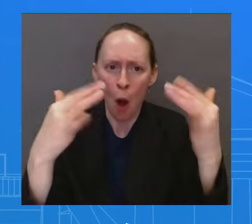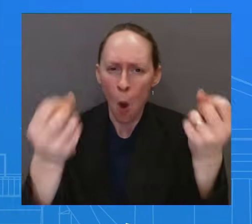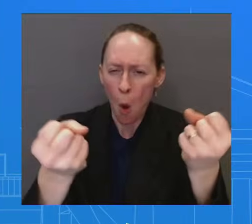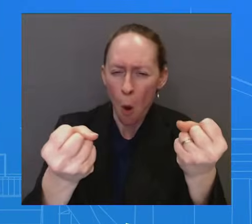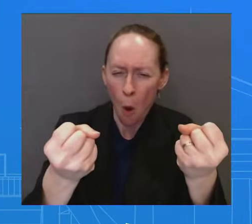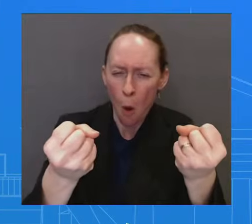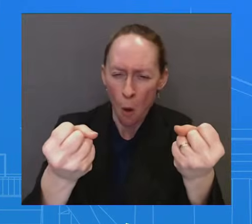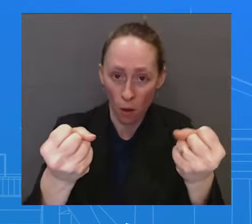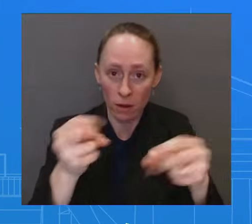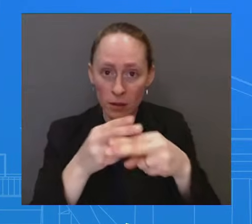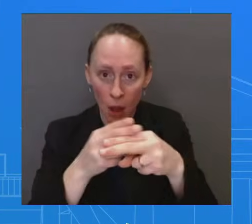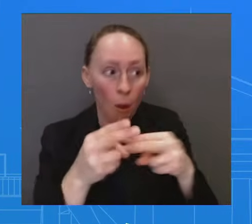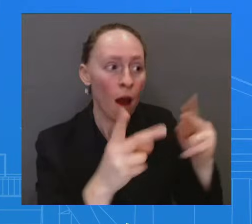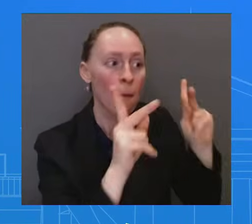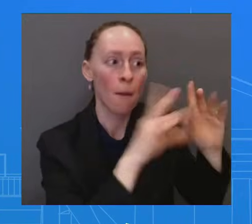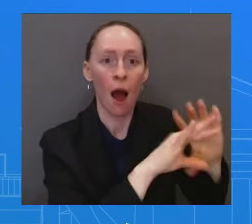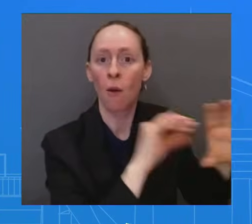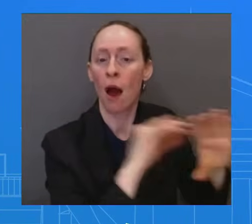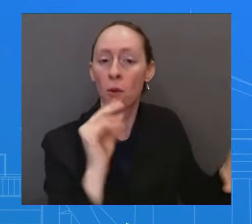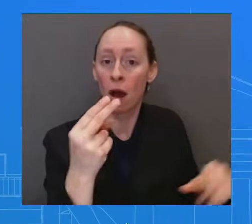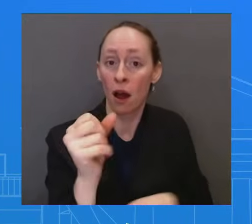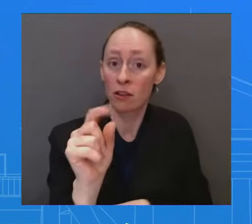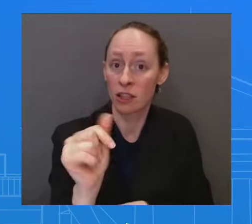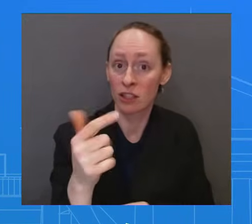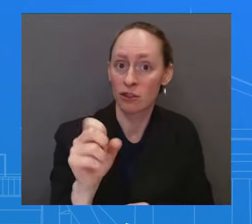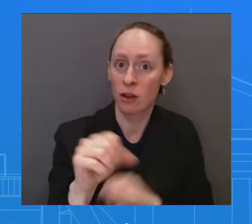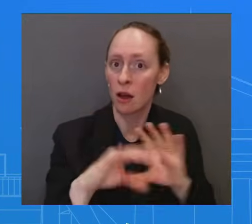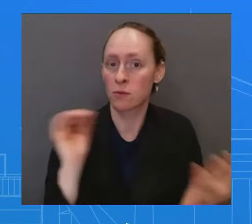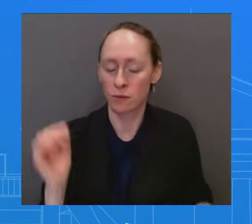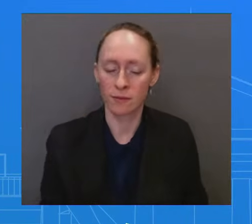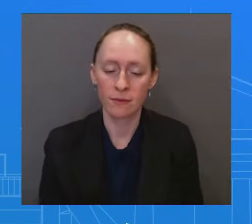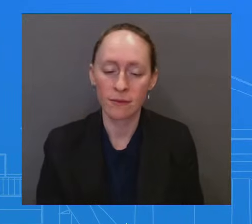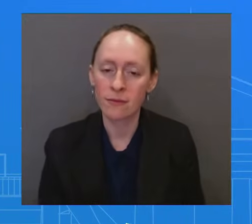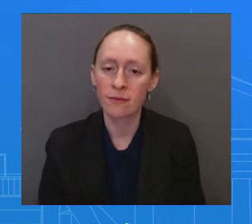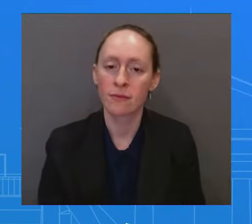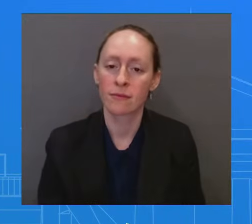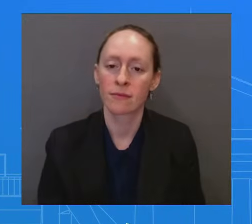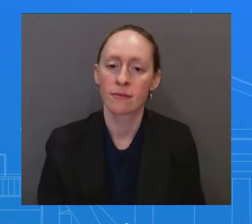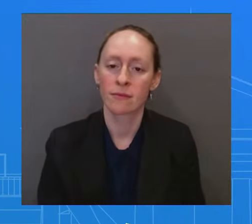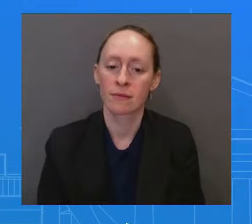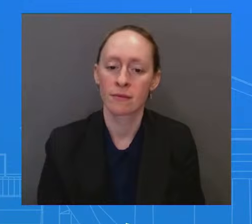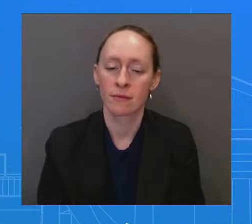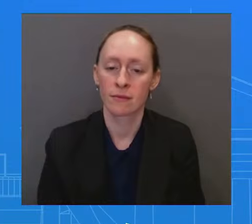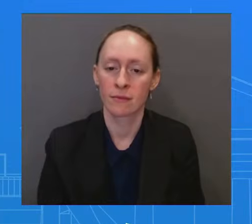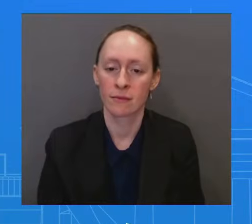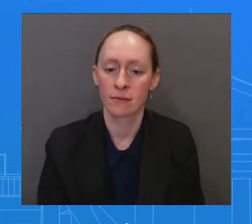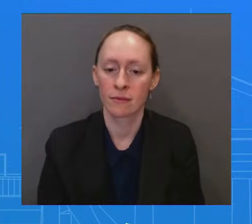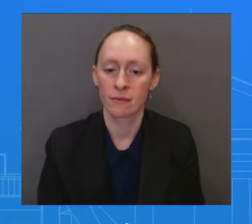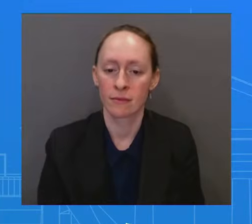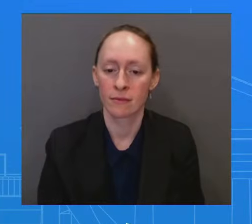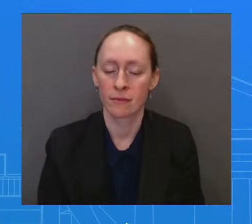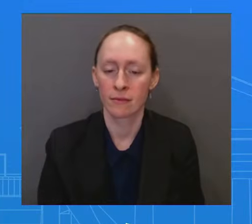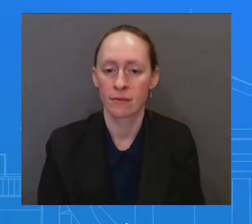that are going down. What exactly are they trying to accomplish with that trip? And is it related to the talks that have been taking place